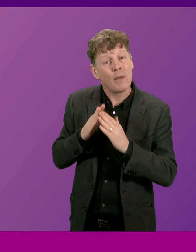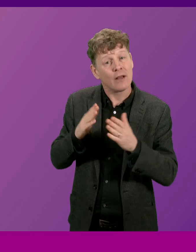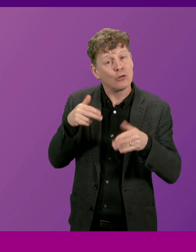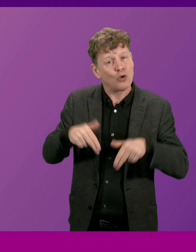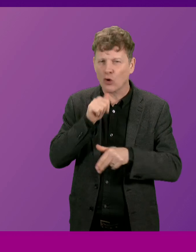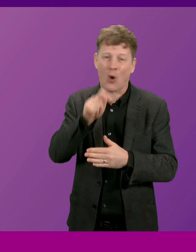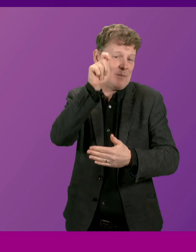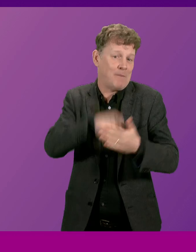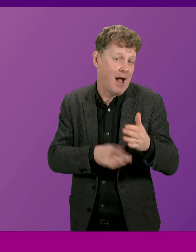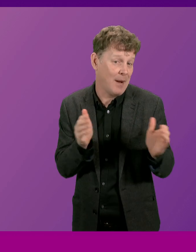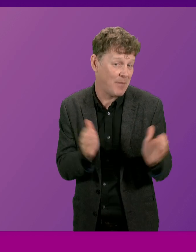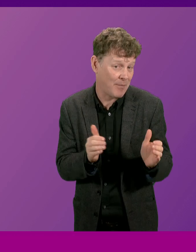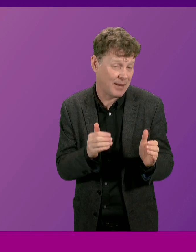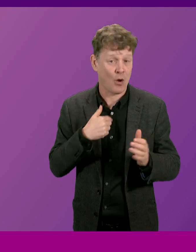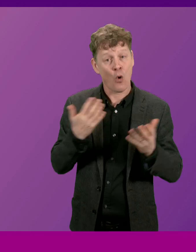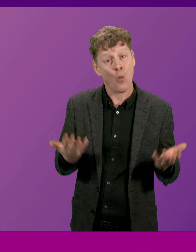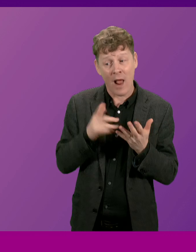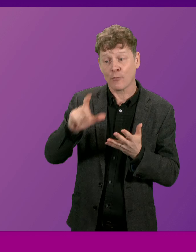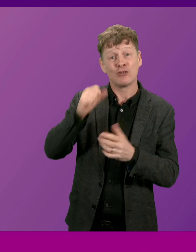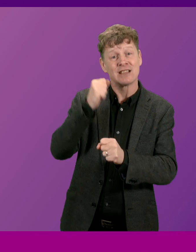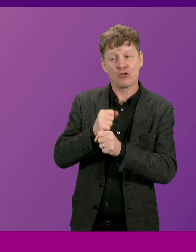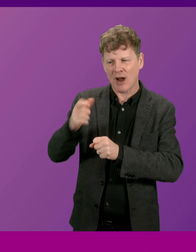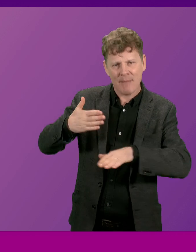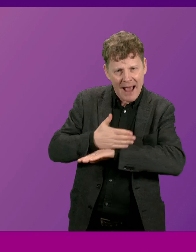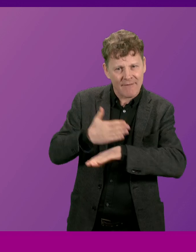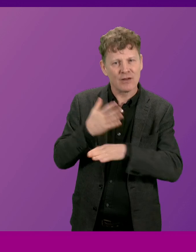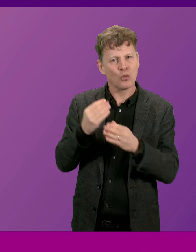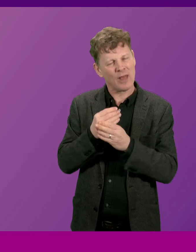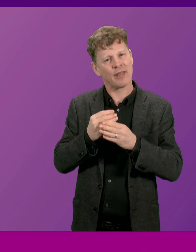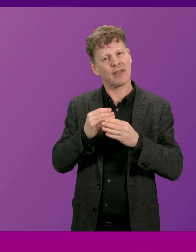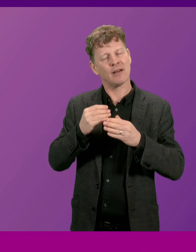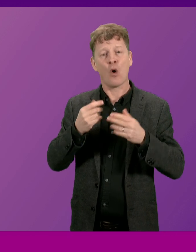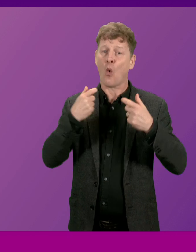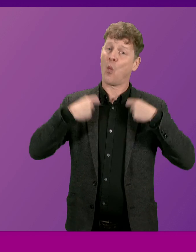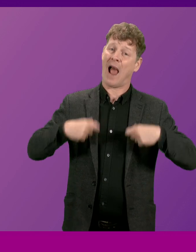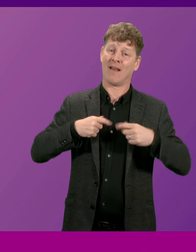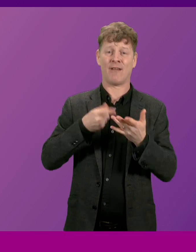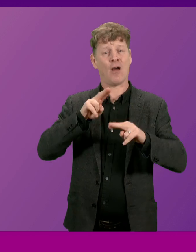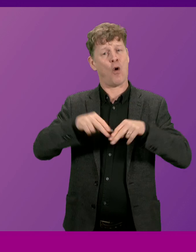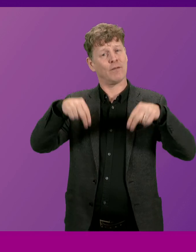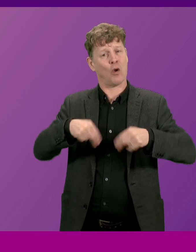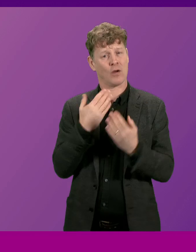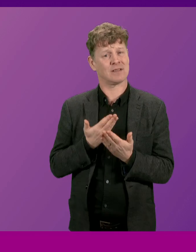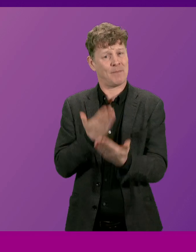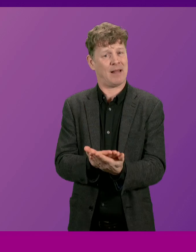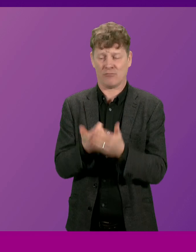We welcome and support Christine Grahame’s efforts with the Welfare of Dogs Bill, which will help to emphasise the need for people to act responsibly